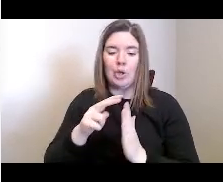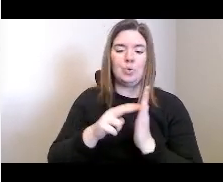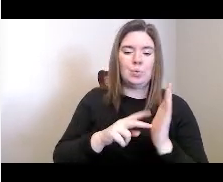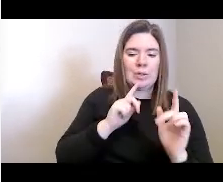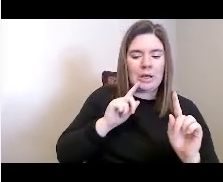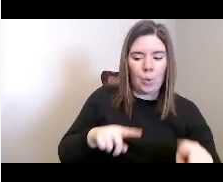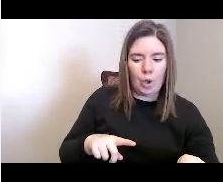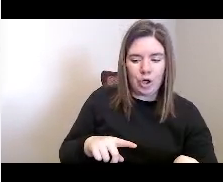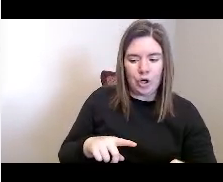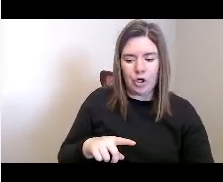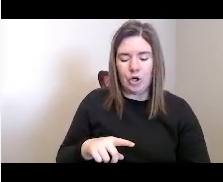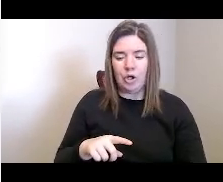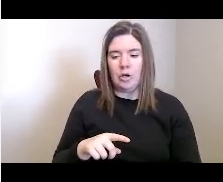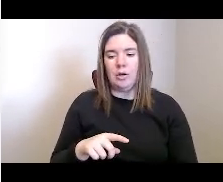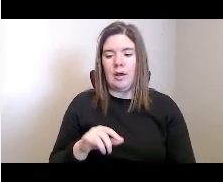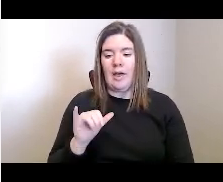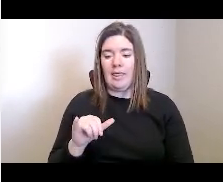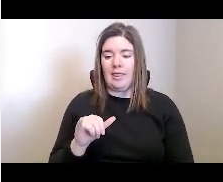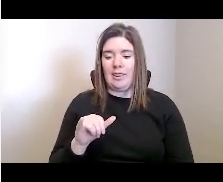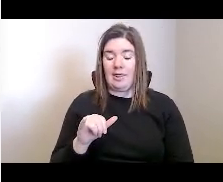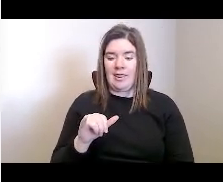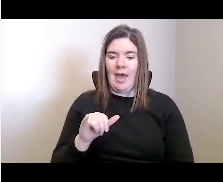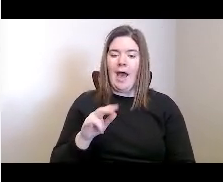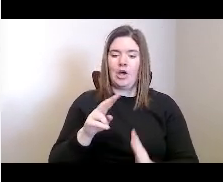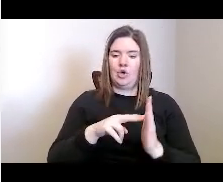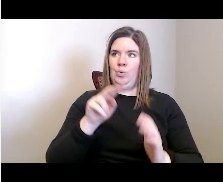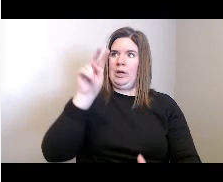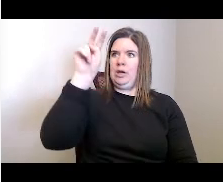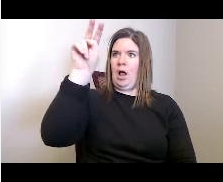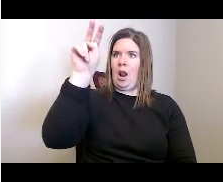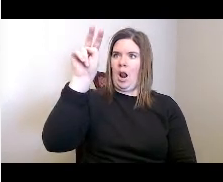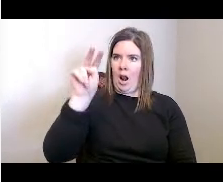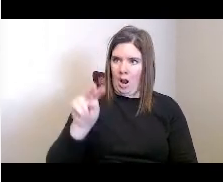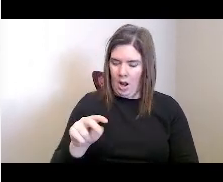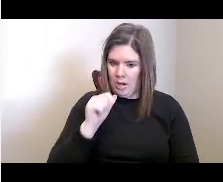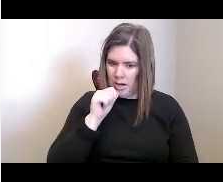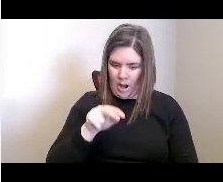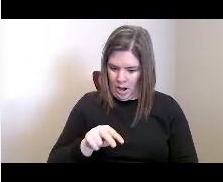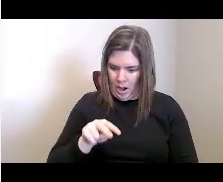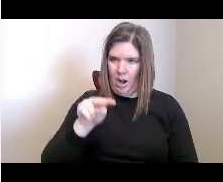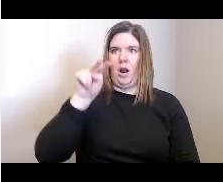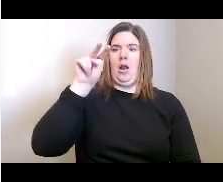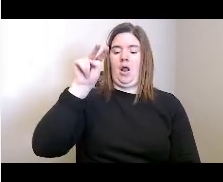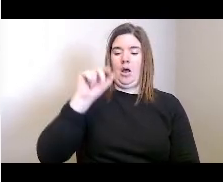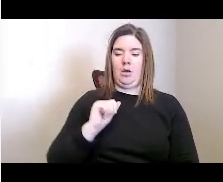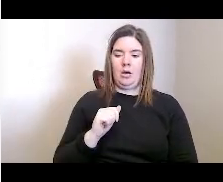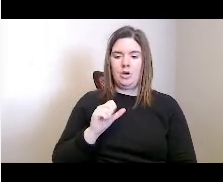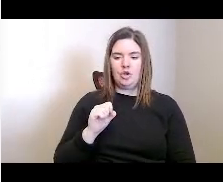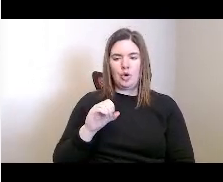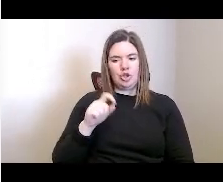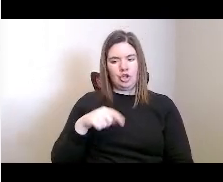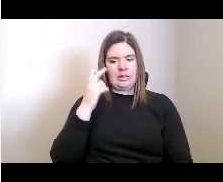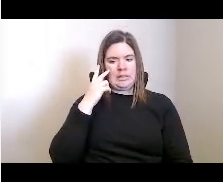that would be read from top to bottom. So, the order that I just arranged it in should be reflected here. So, I've got my title first,